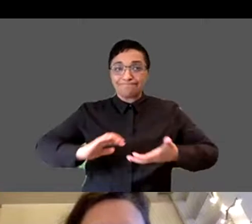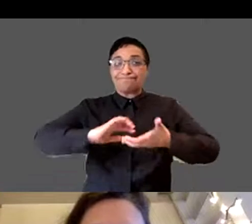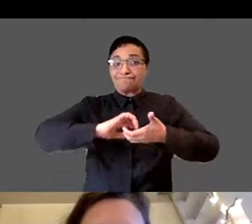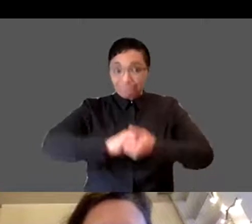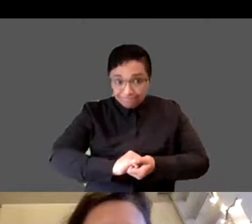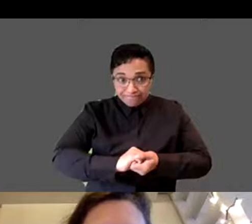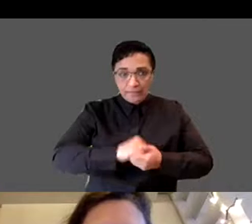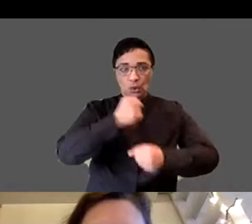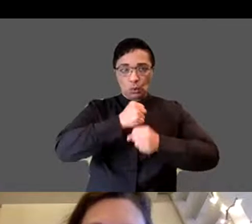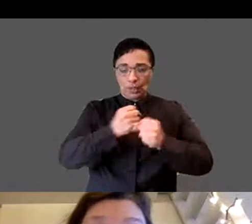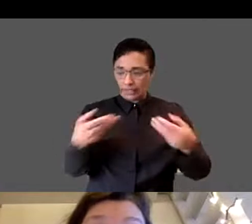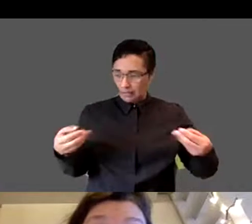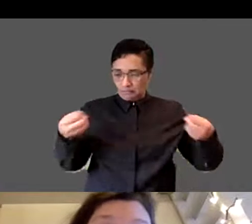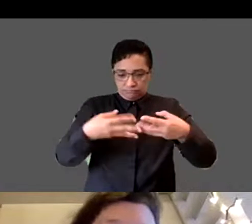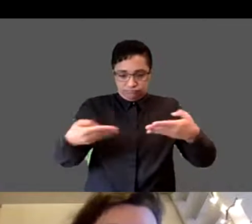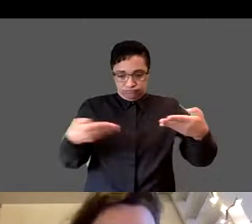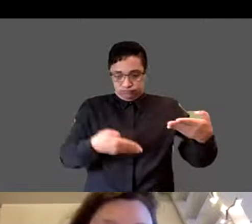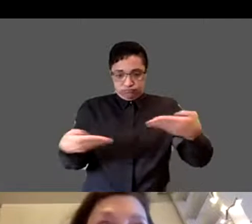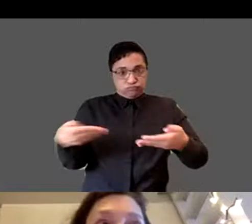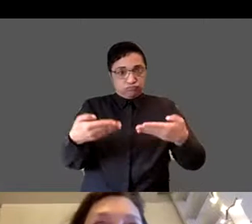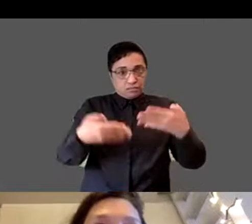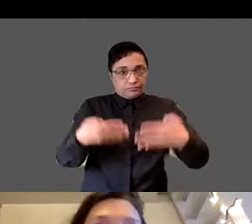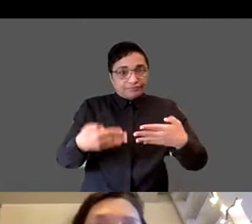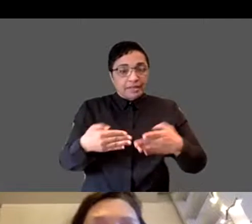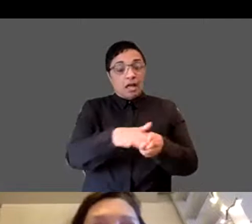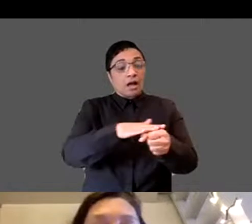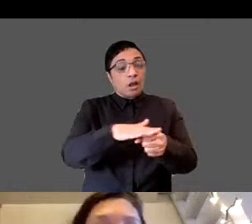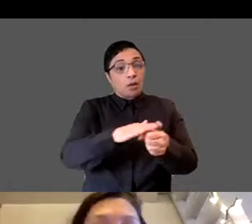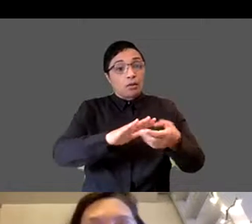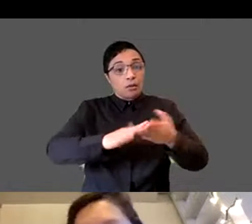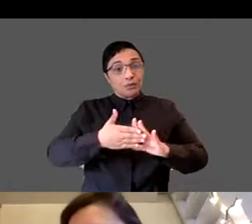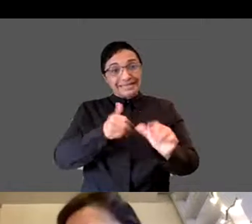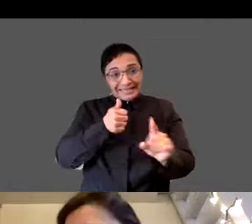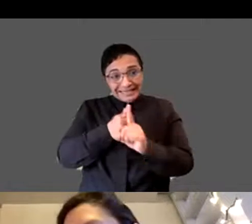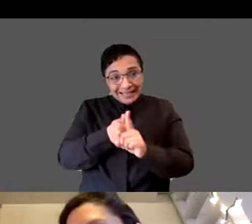is very important and having the community lead and be involved in all processes, all